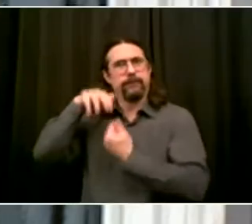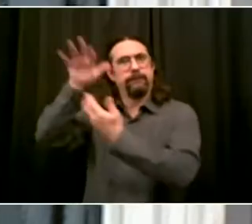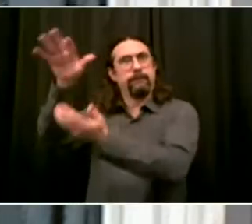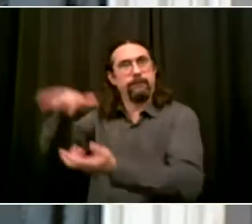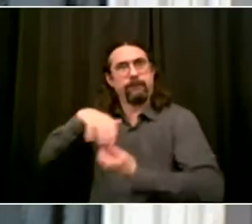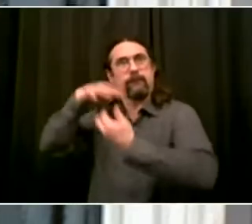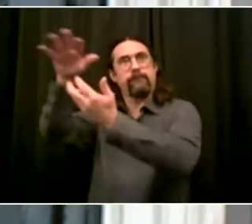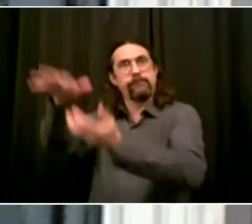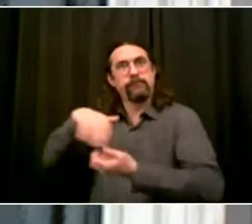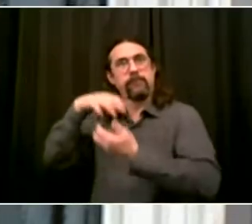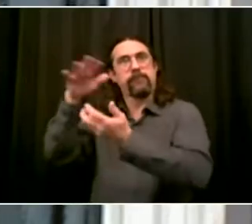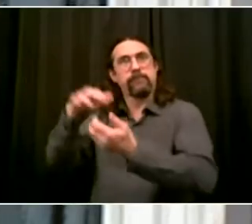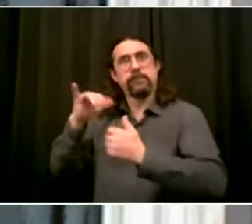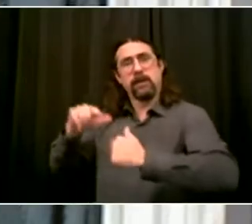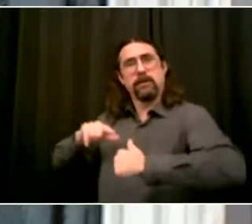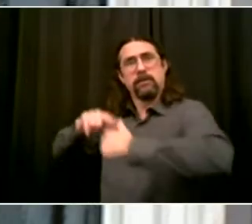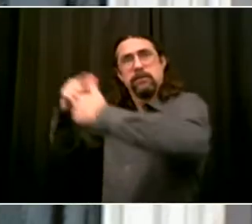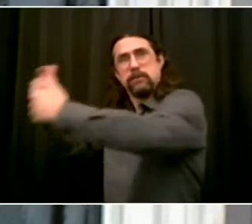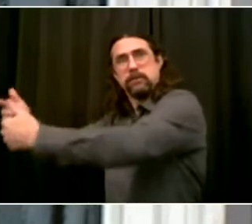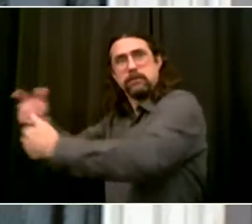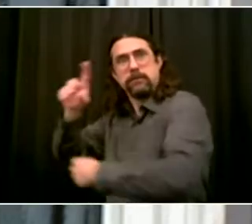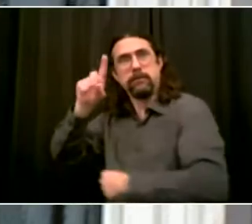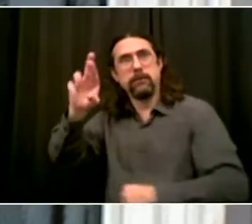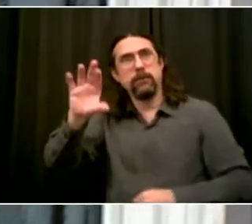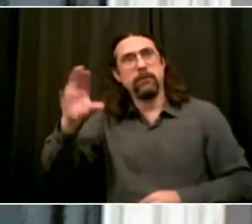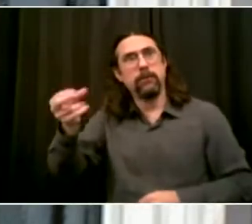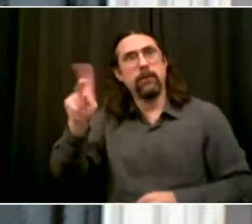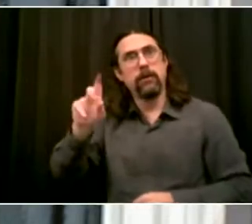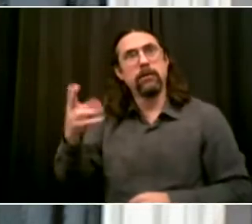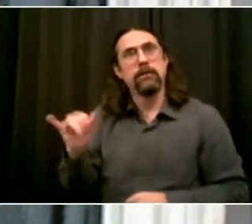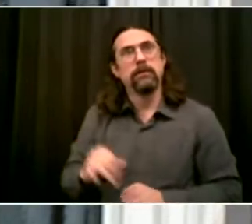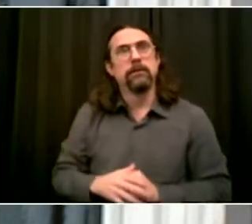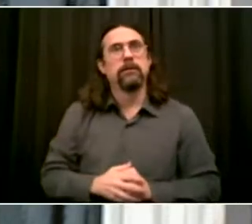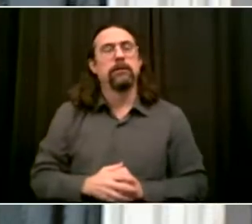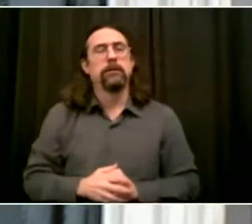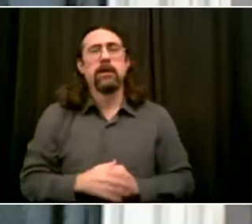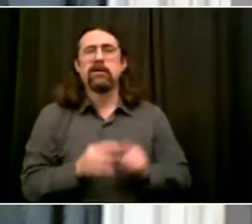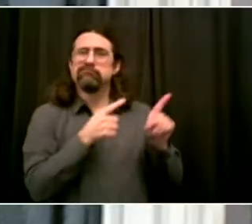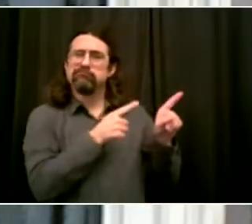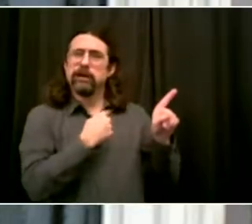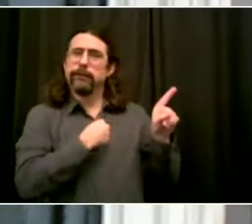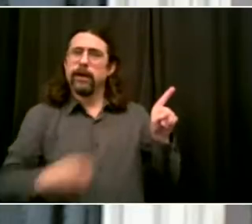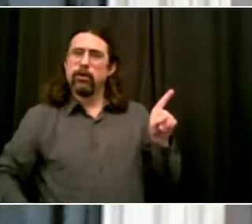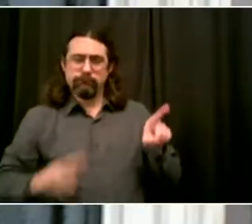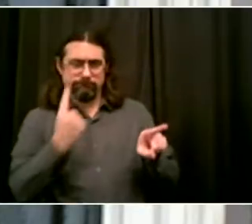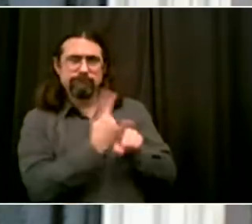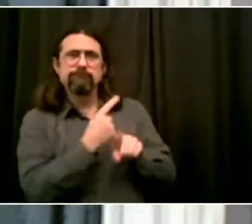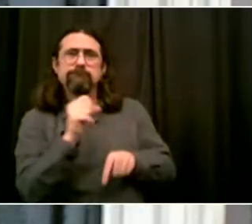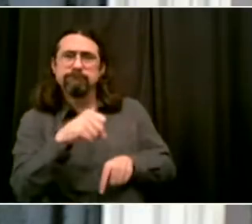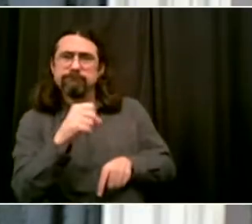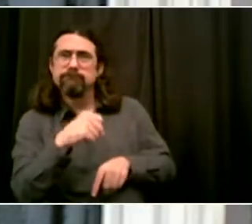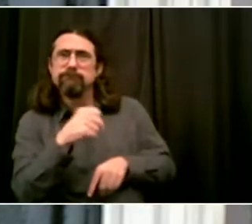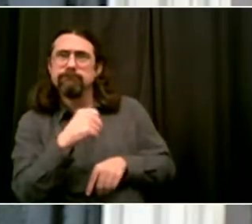MEANING THE CDC, STATE GOVERNMENT, AS WELL AS LOCAL GOVERNMENT ABOUTUTHA WT THAT